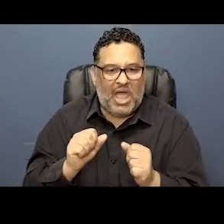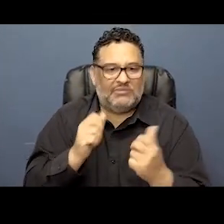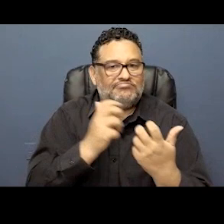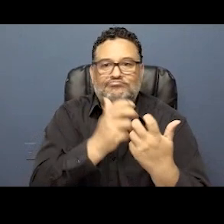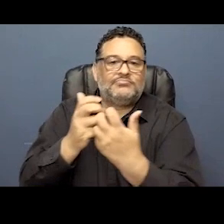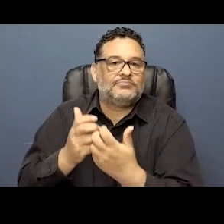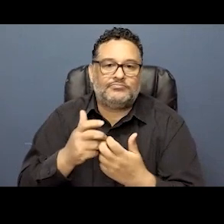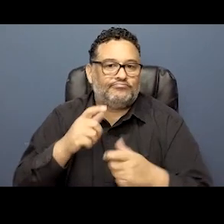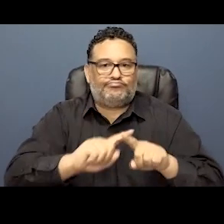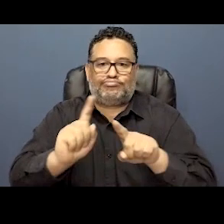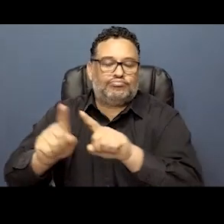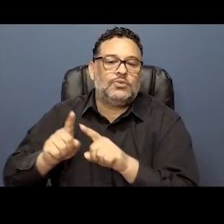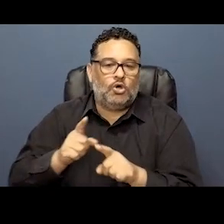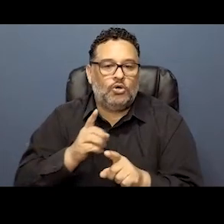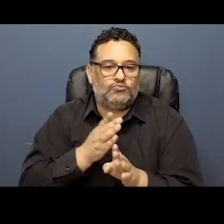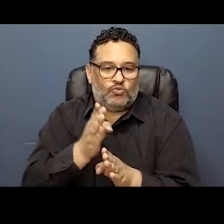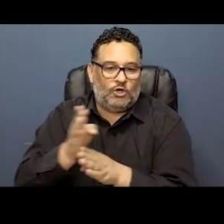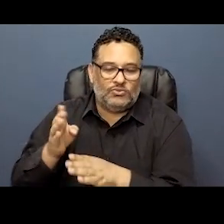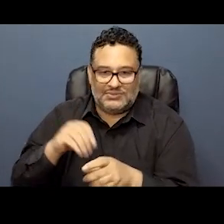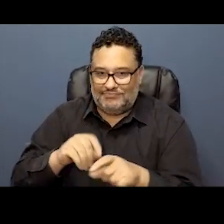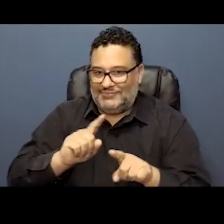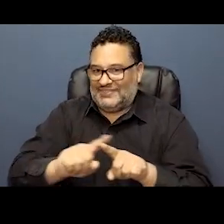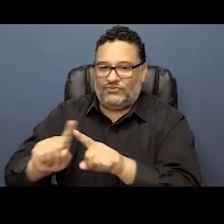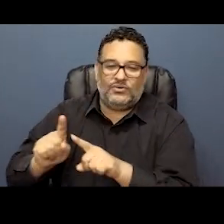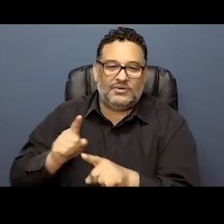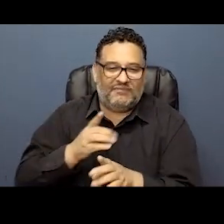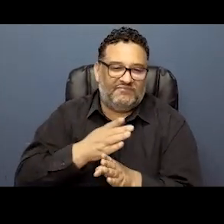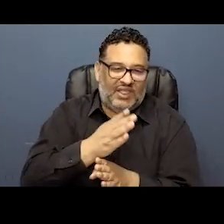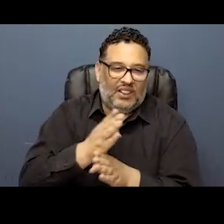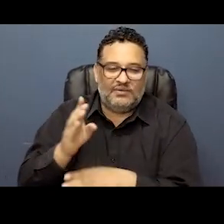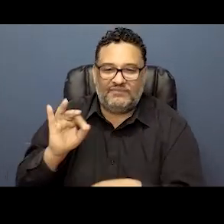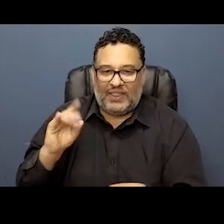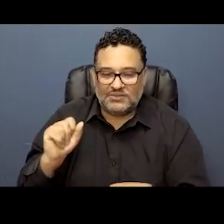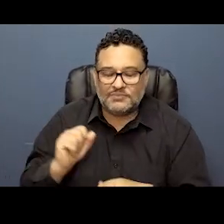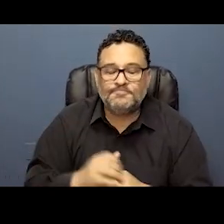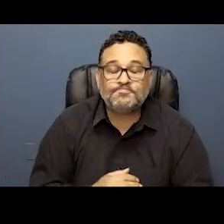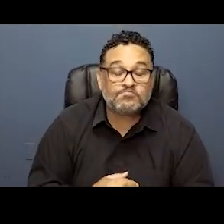Whenever possible, we are incorporating principles of universal design to meet